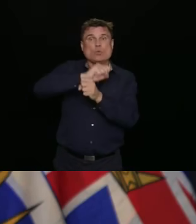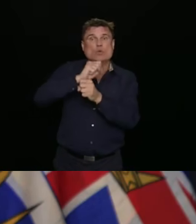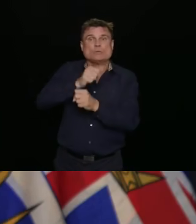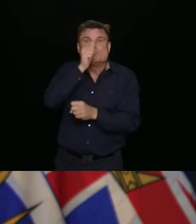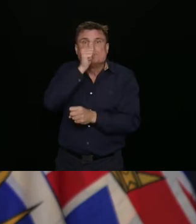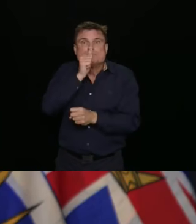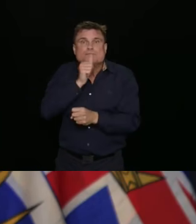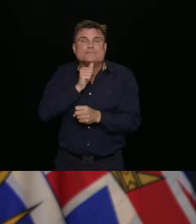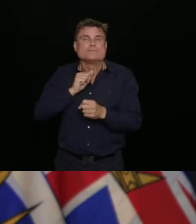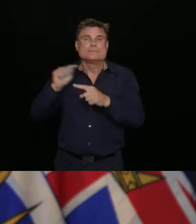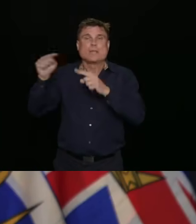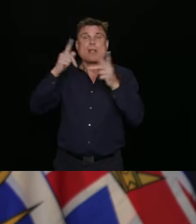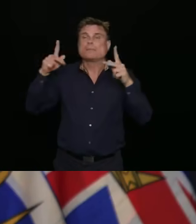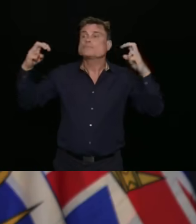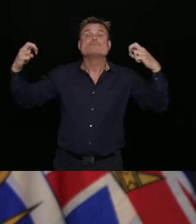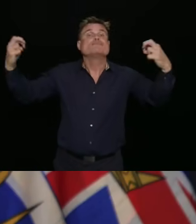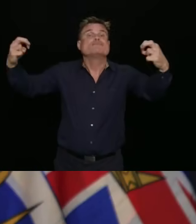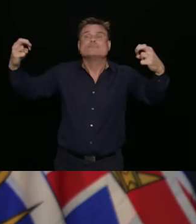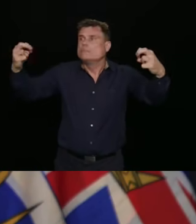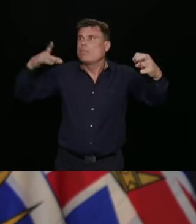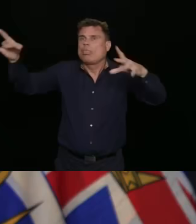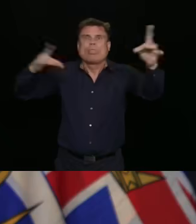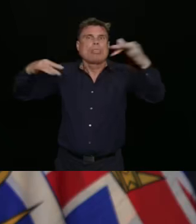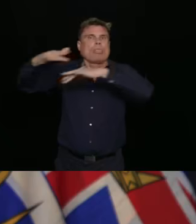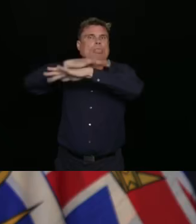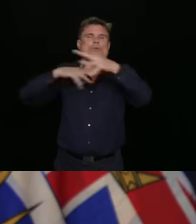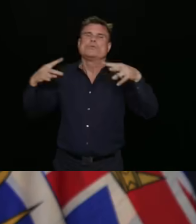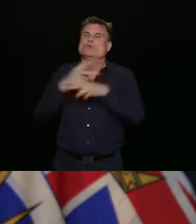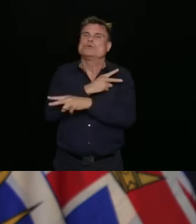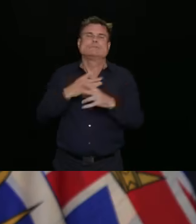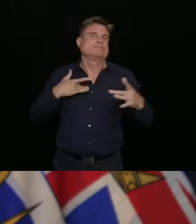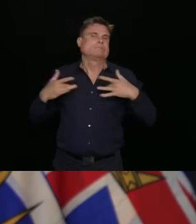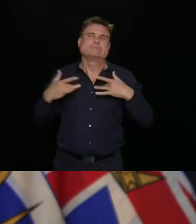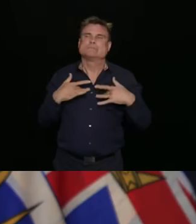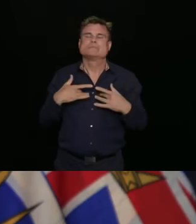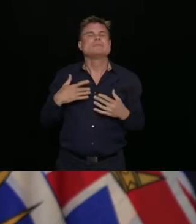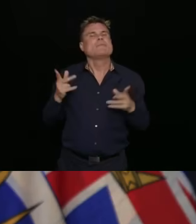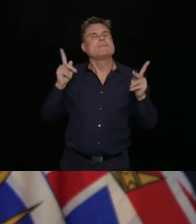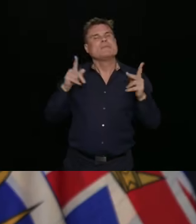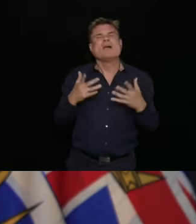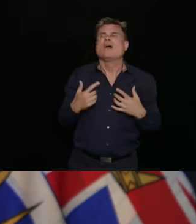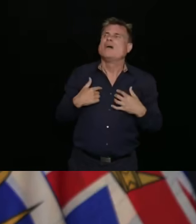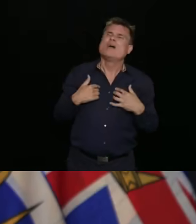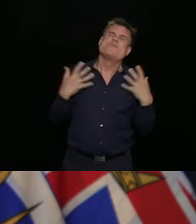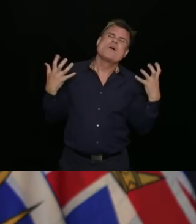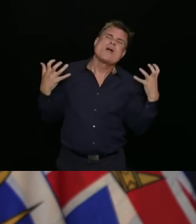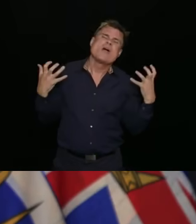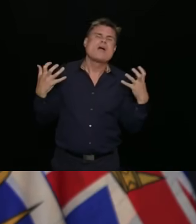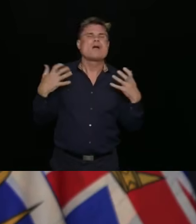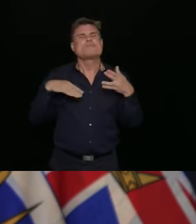around 70 per cent of people say they were able to stay home when sick, but it was